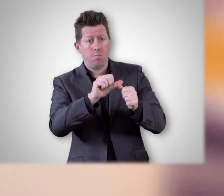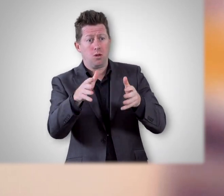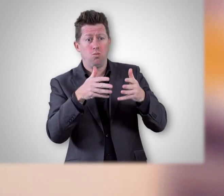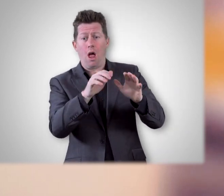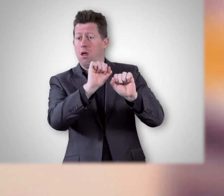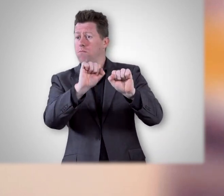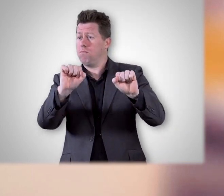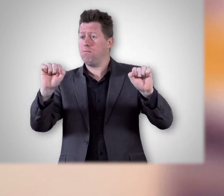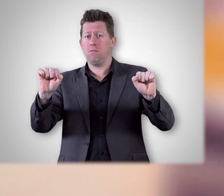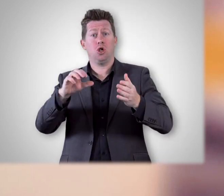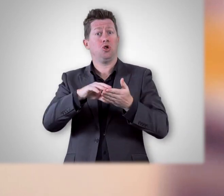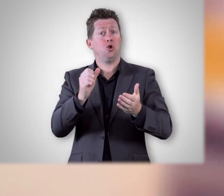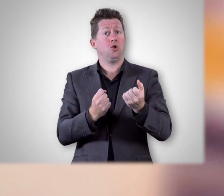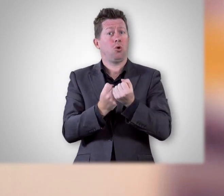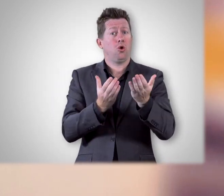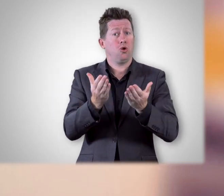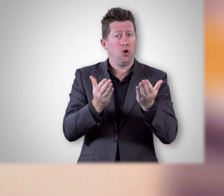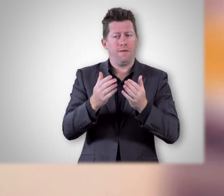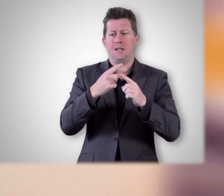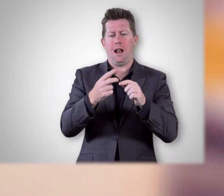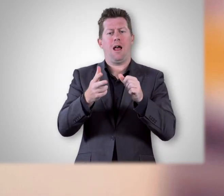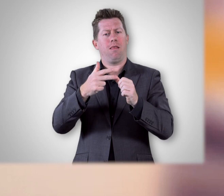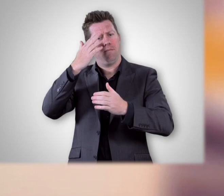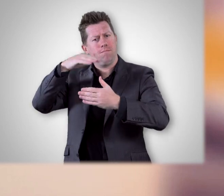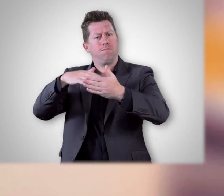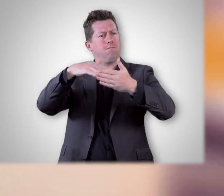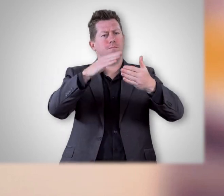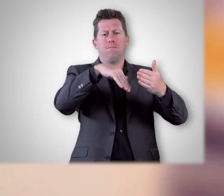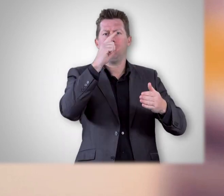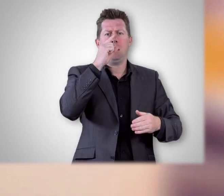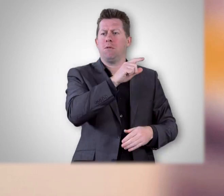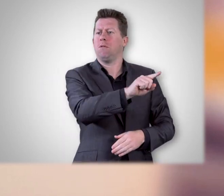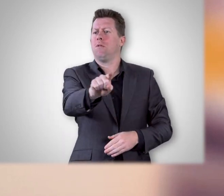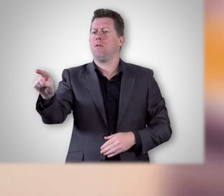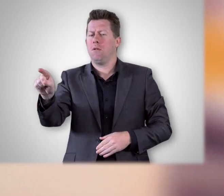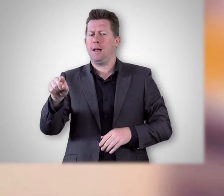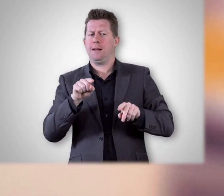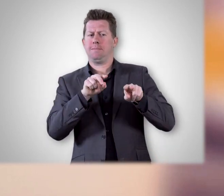our student support services and all our other experts. Through this we identified